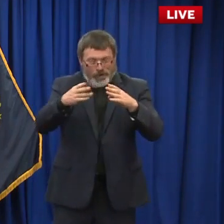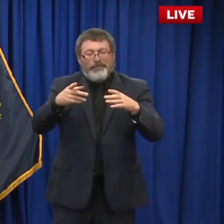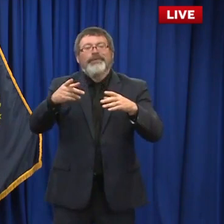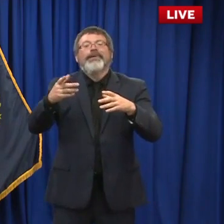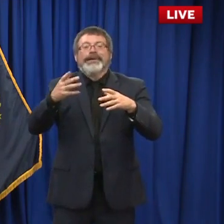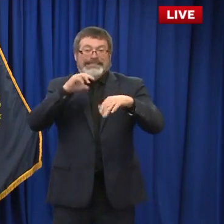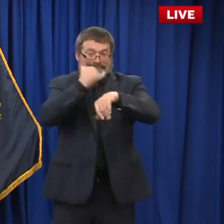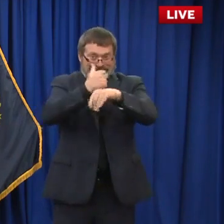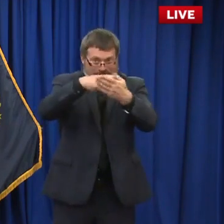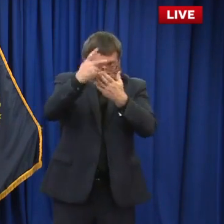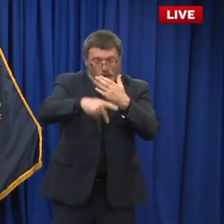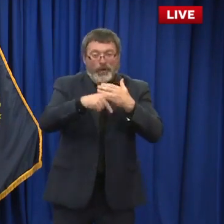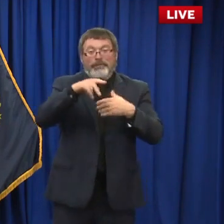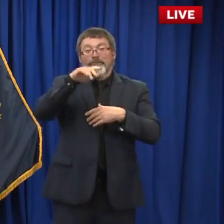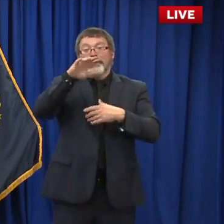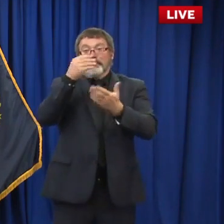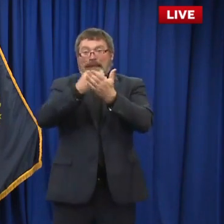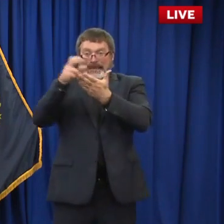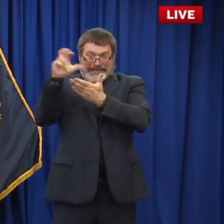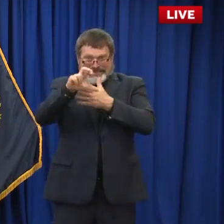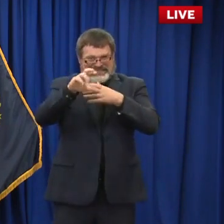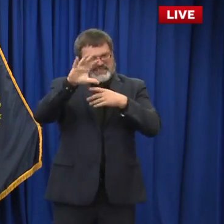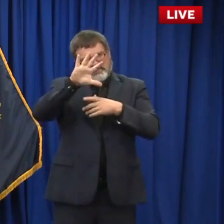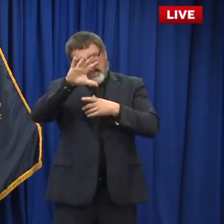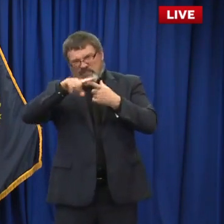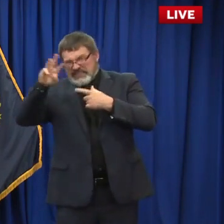NUMBERS ARE STARTING TO COME BACK. THAT'S A REALLY GOOD THING.